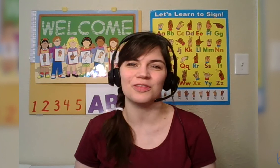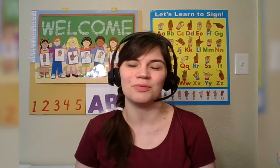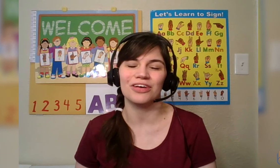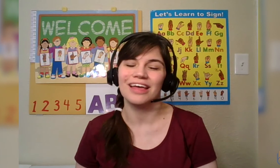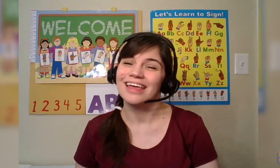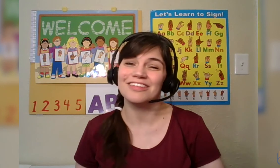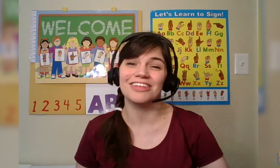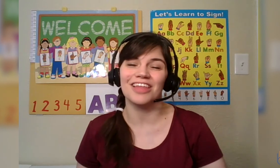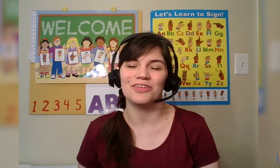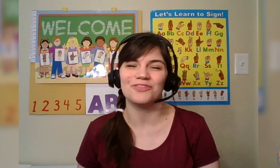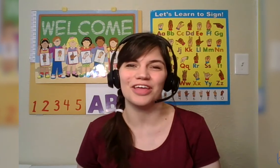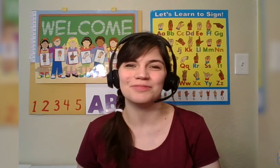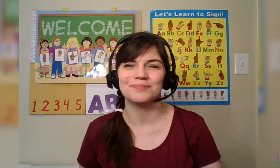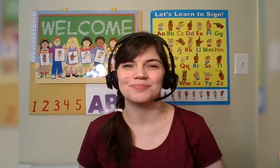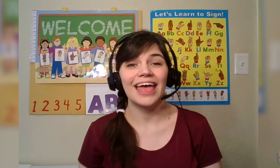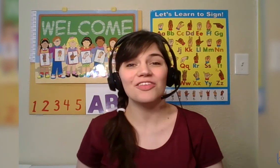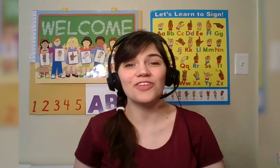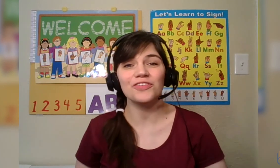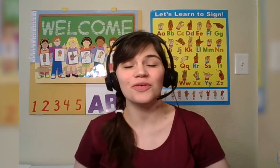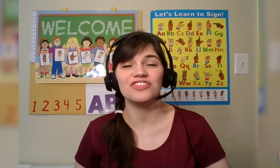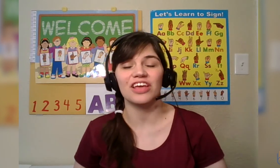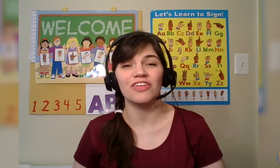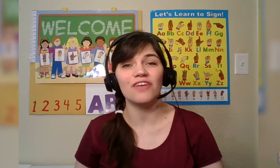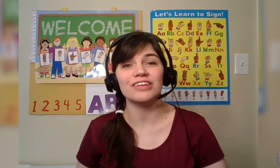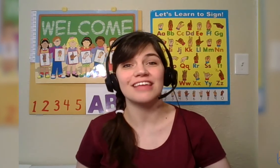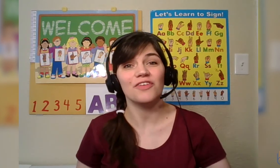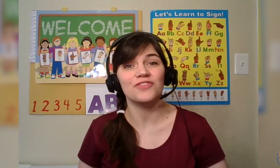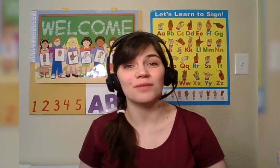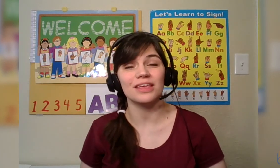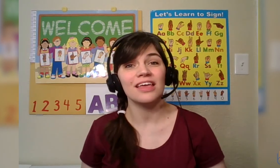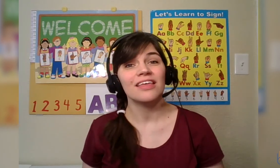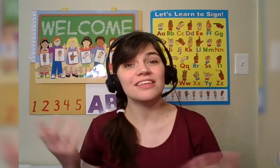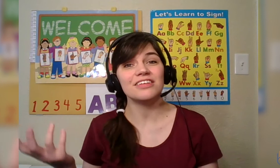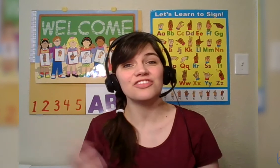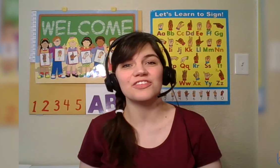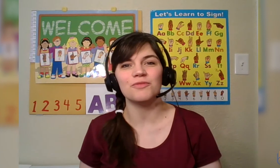the book. It's a lot of fun. And there's also a channel of a deaf family that teaches some